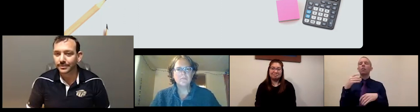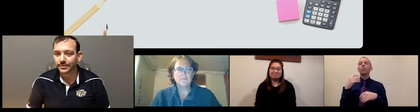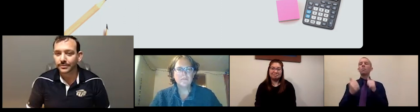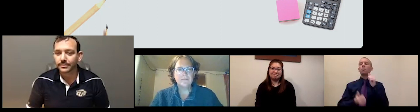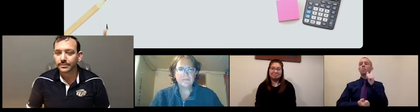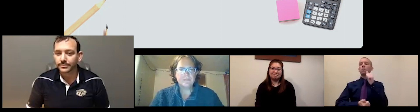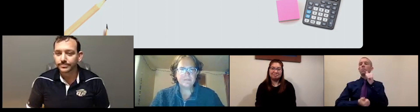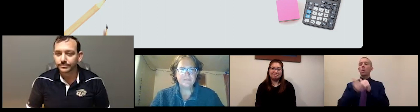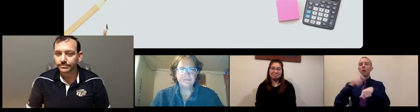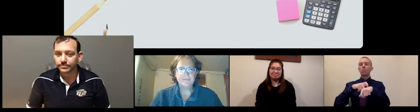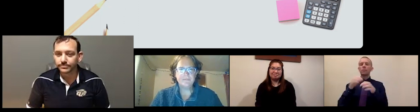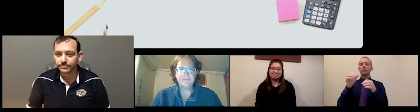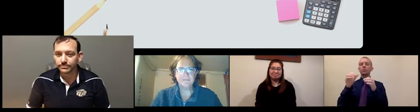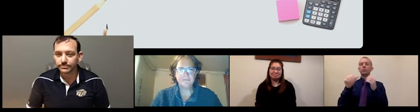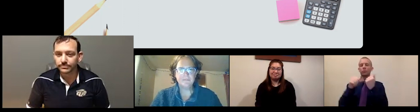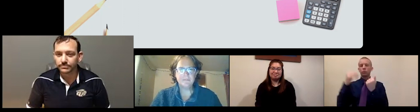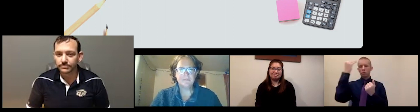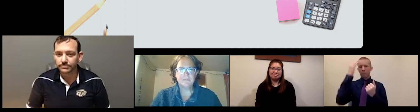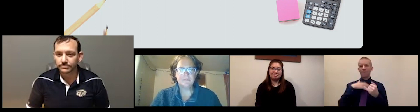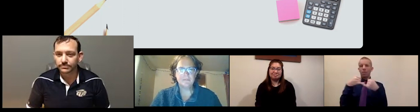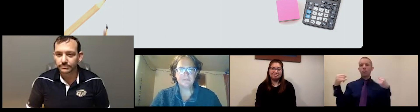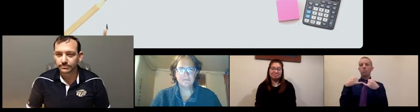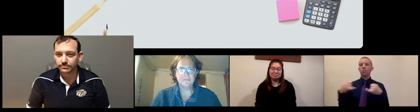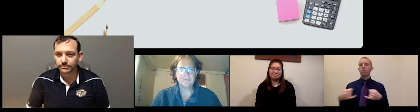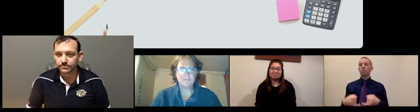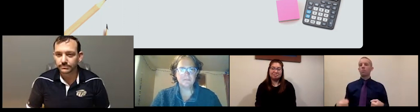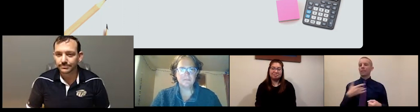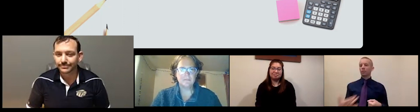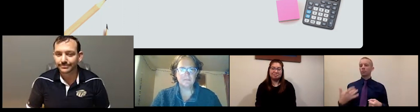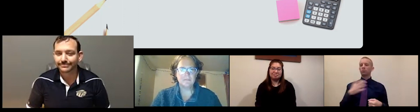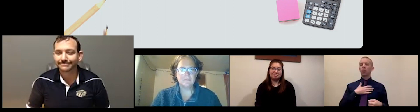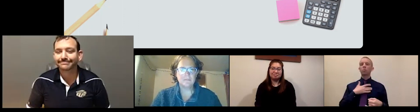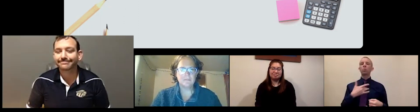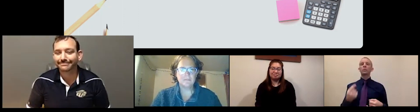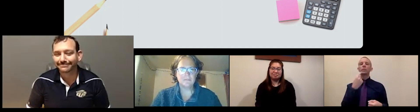Most of the time, the assistant knows my lines and what I usually say.